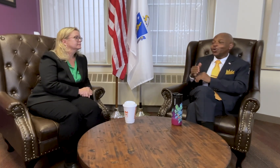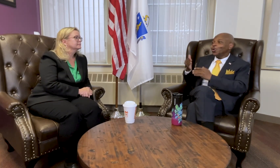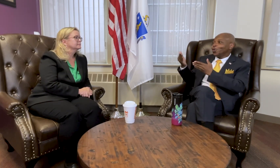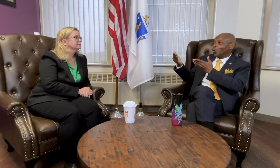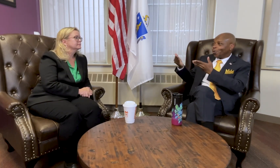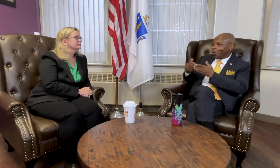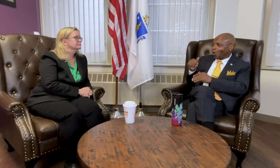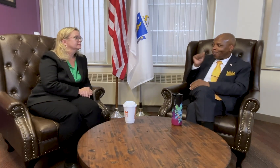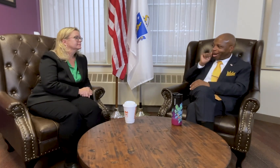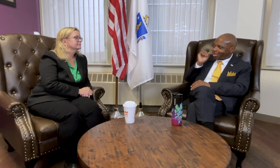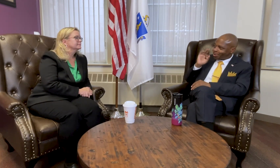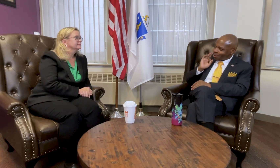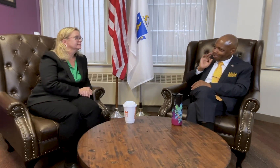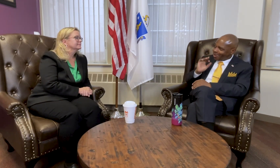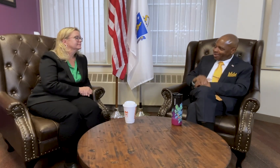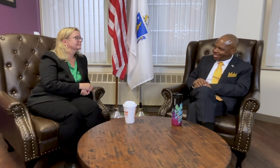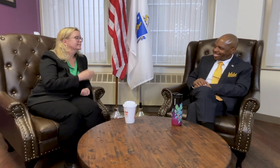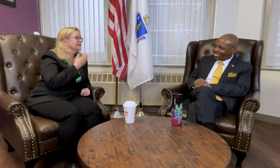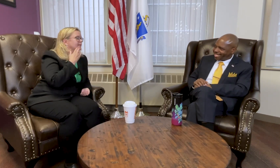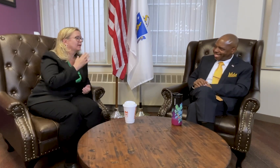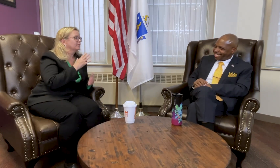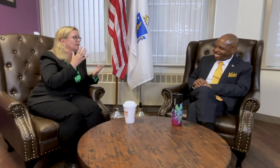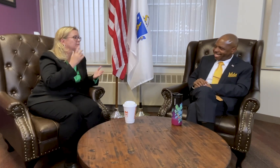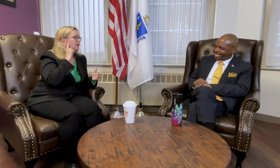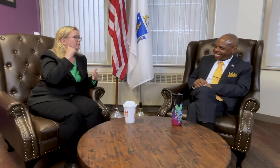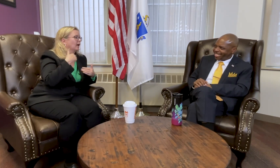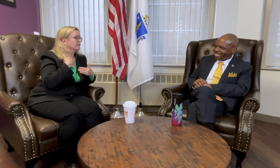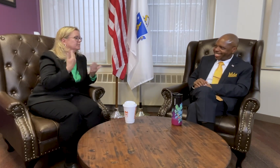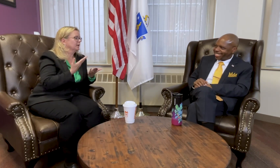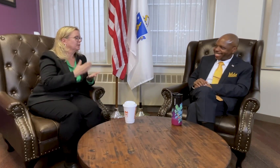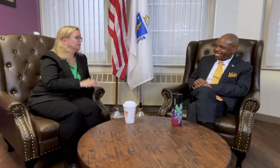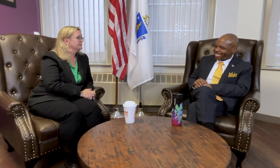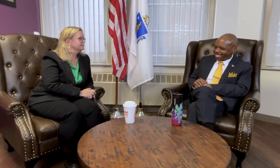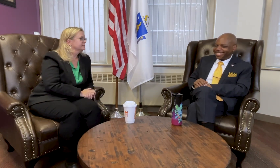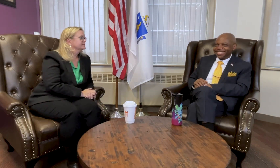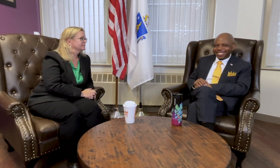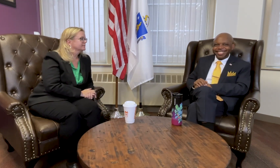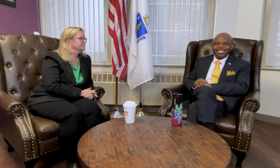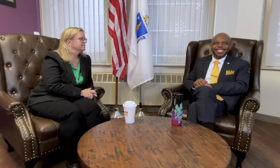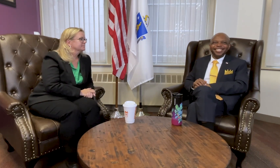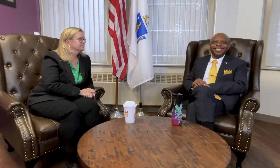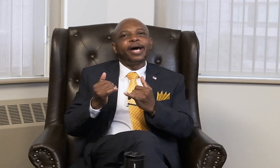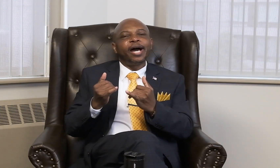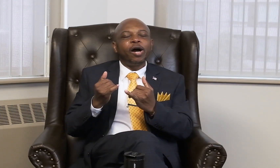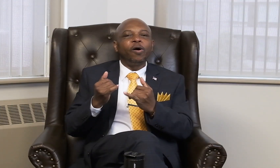[ALISON] Thank you so much for having me here.